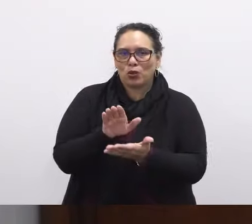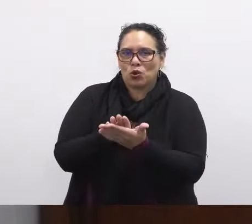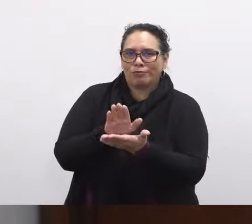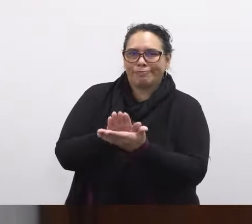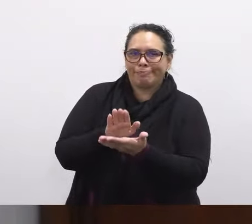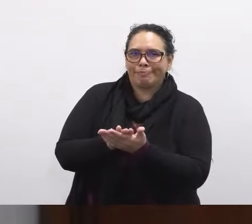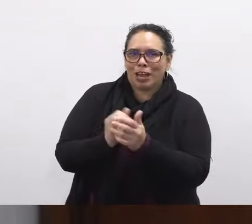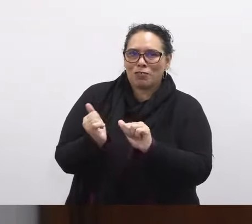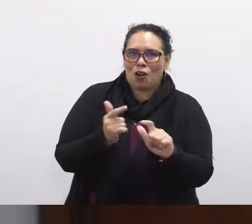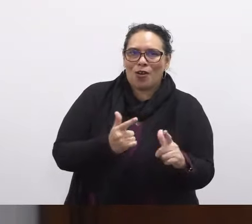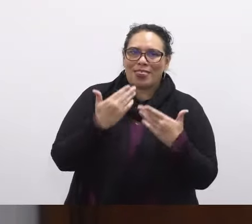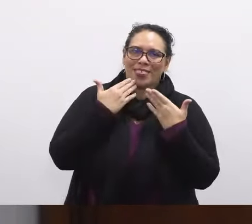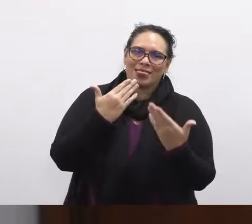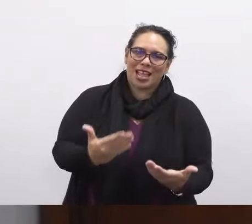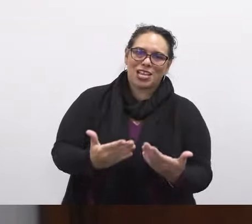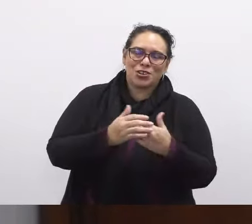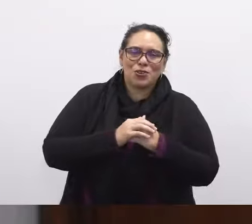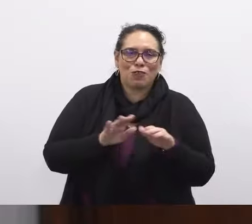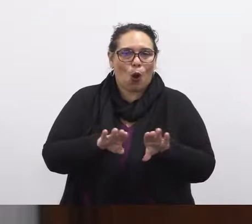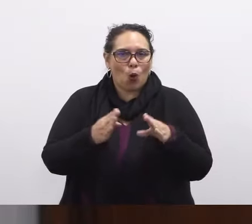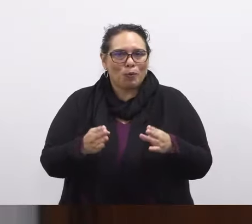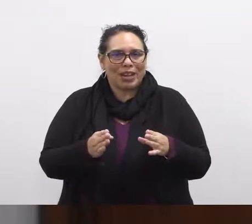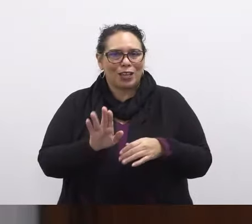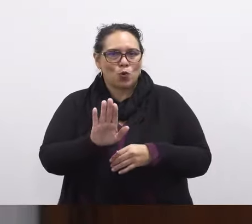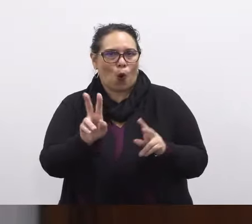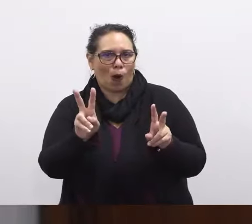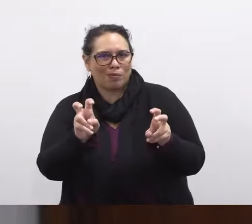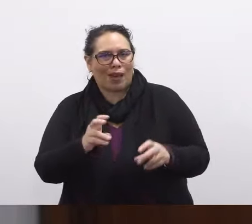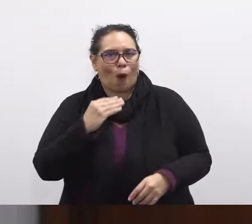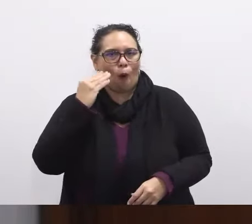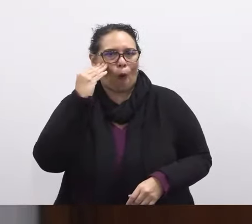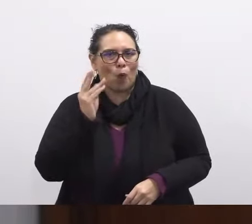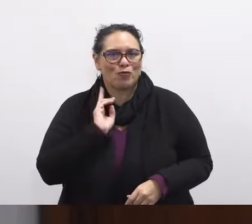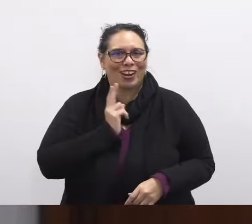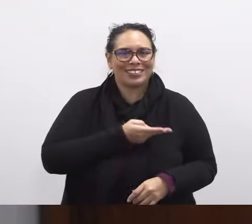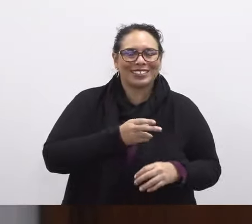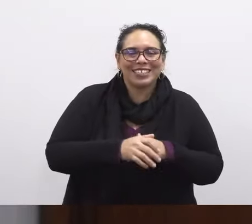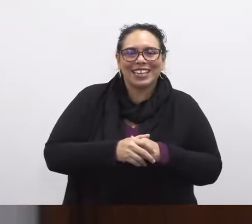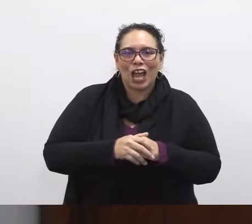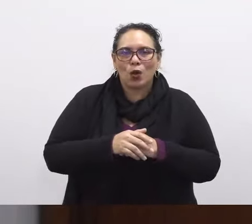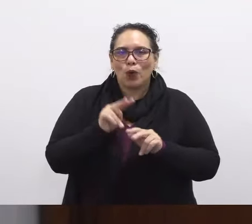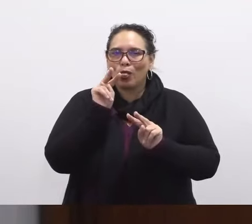Thank you for opening their home during the day to us. And we look forward to what continues to evolve